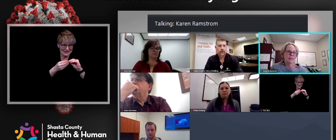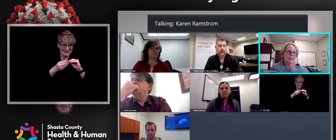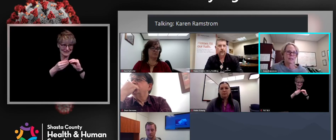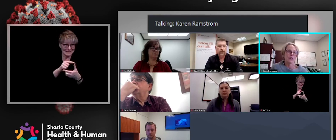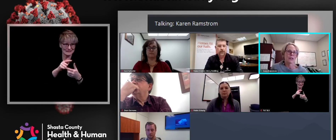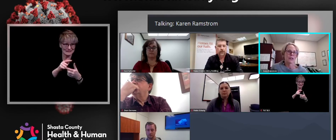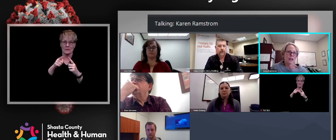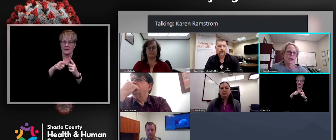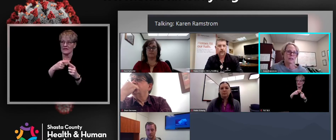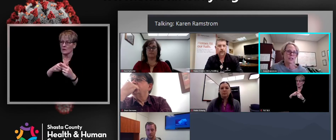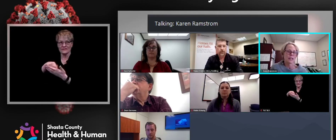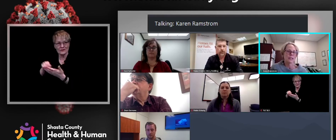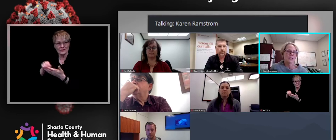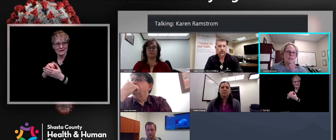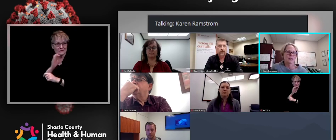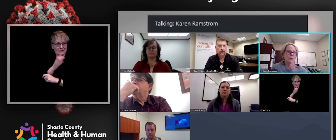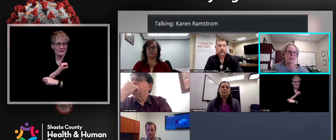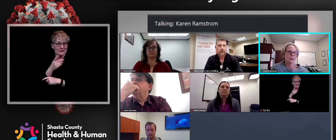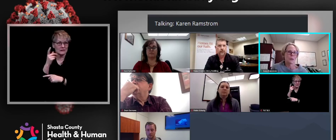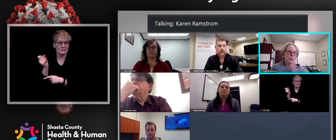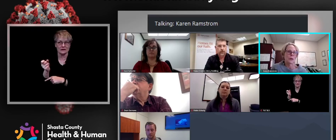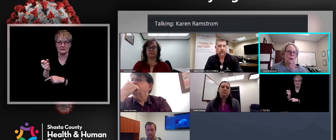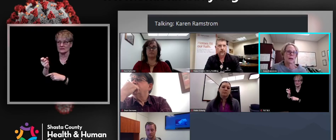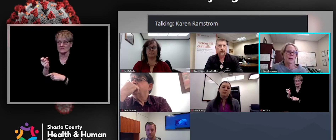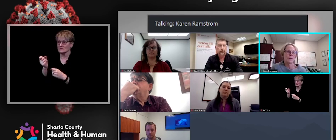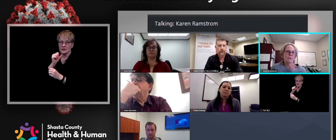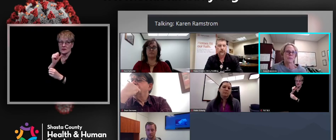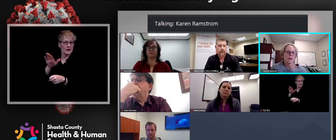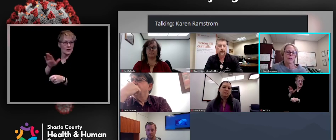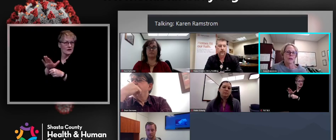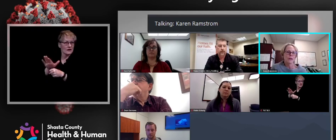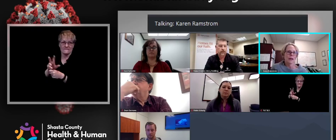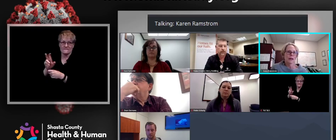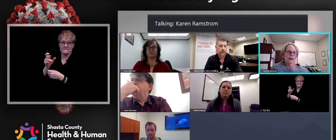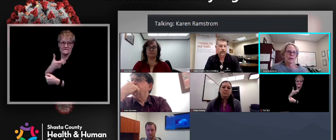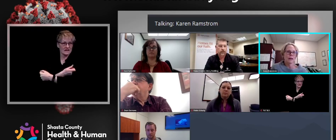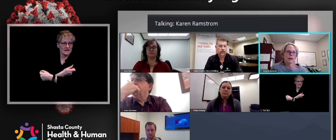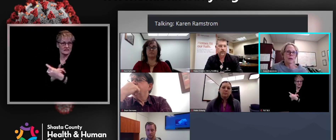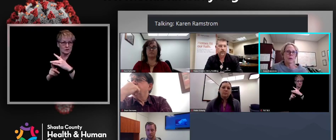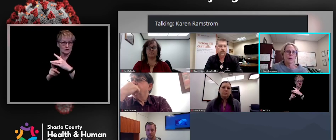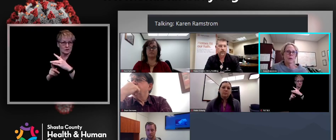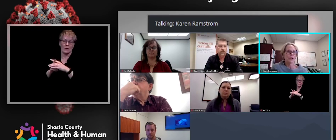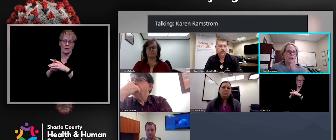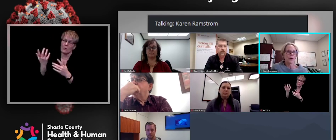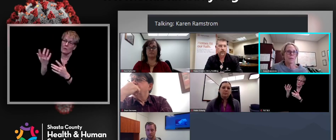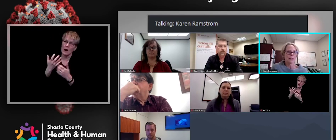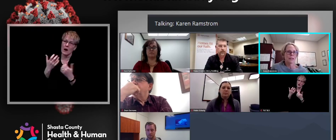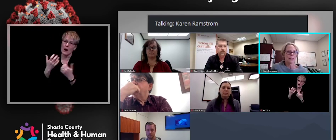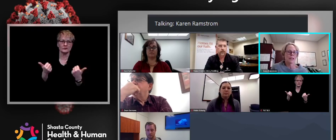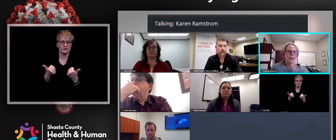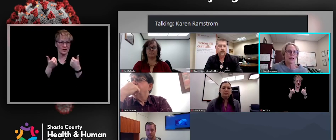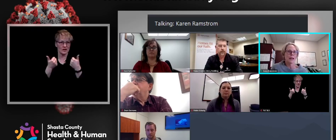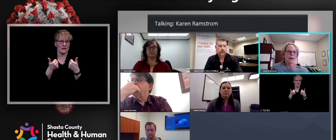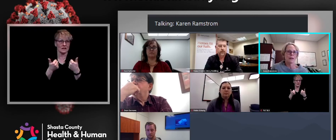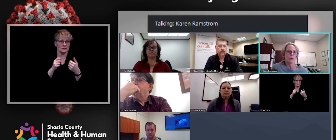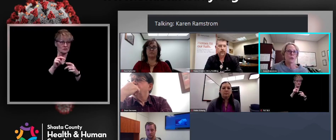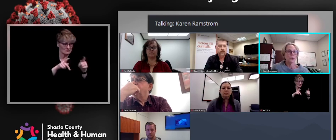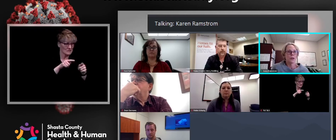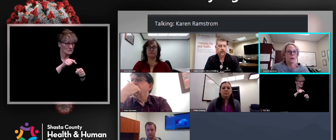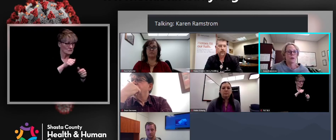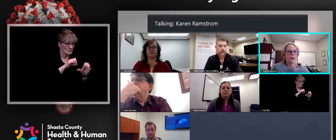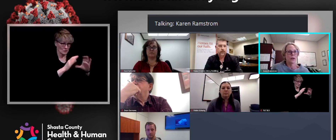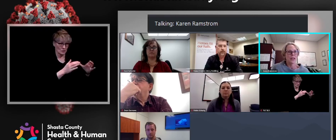that's very challenging and disappointing to people. But we're managing and we can't